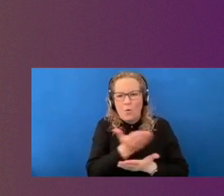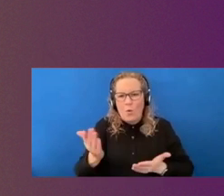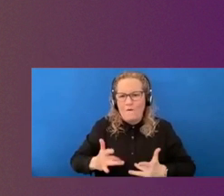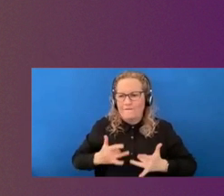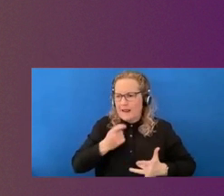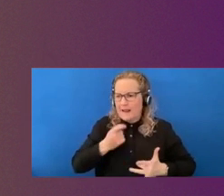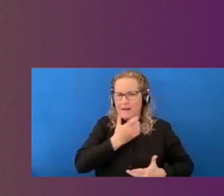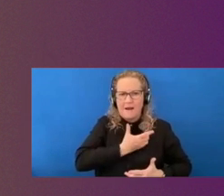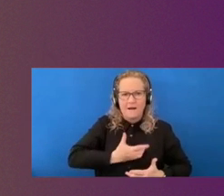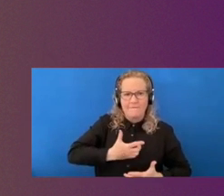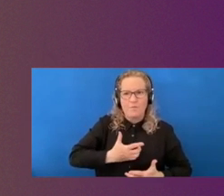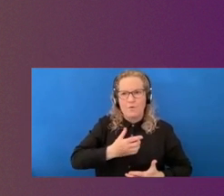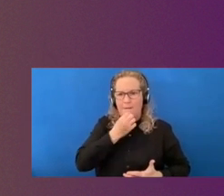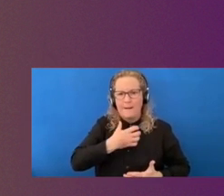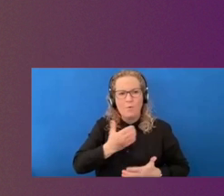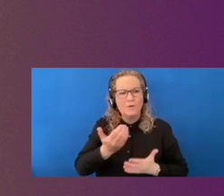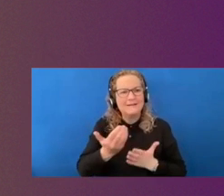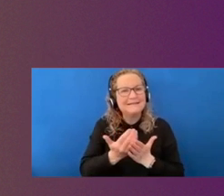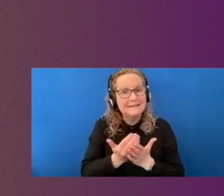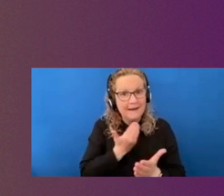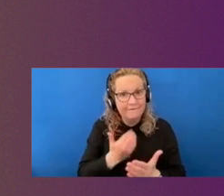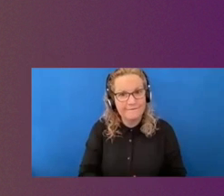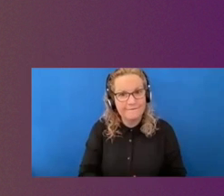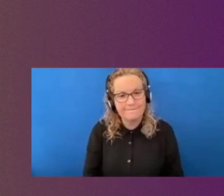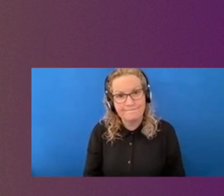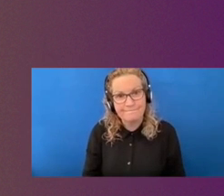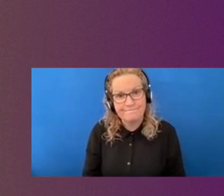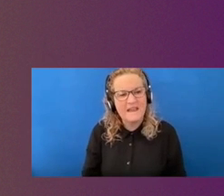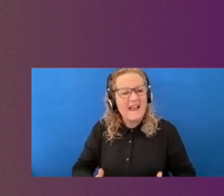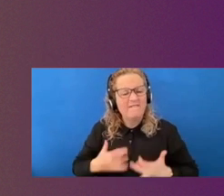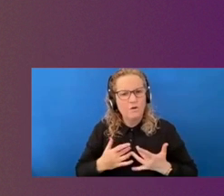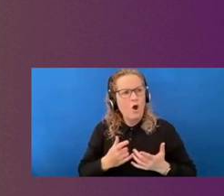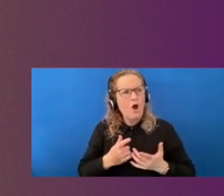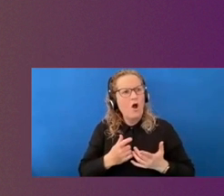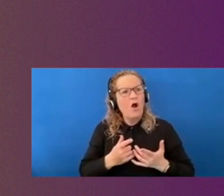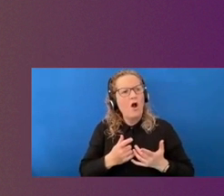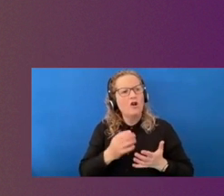bit lower down the ladder that they're not going to get discriminated against if they self-disclose